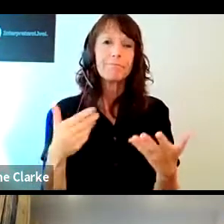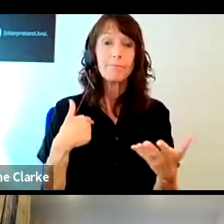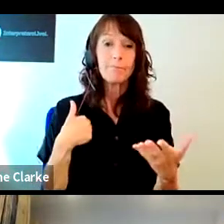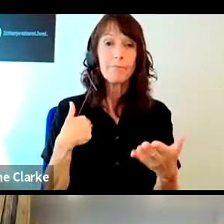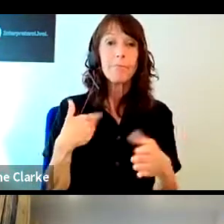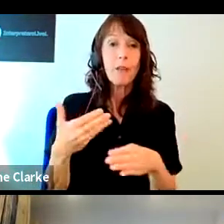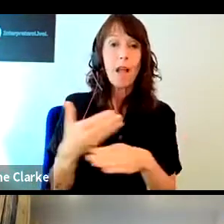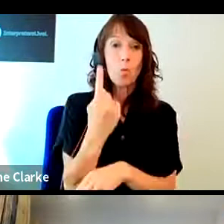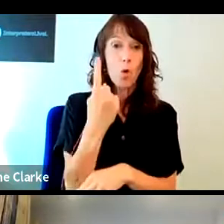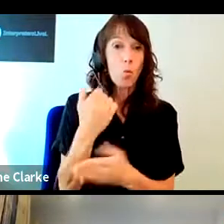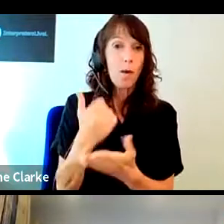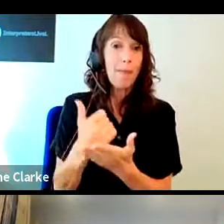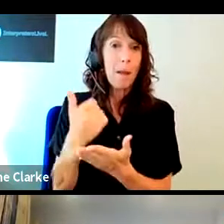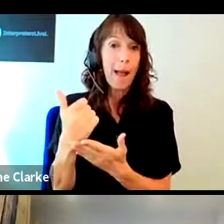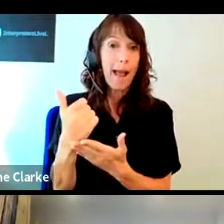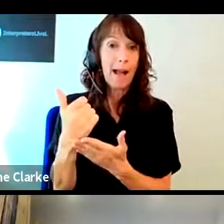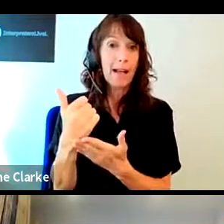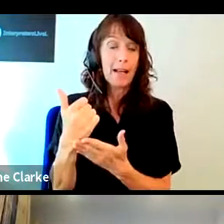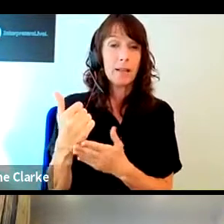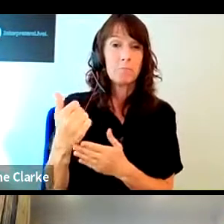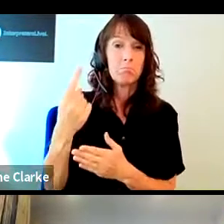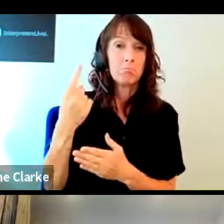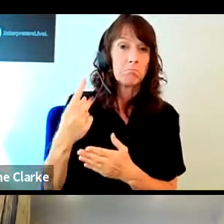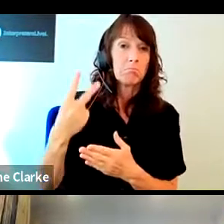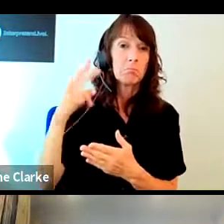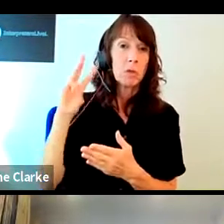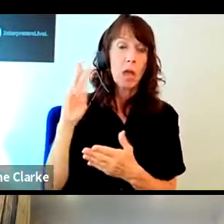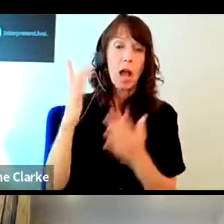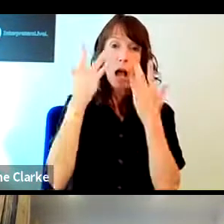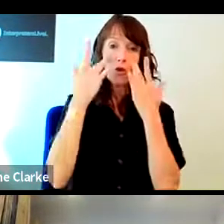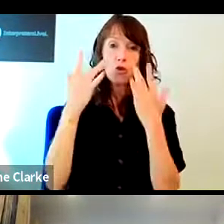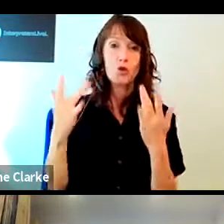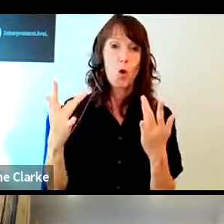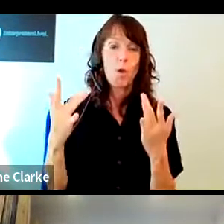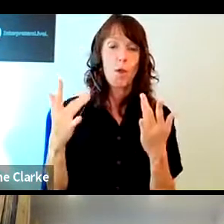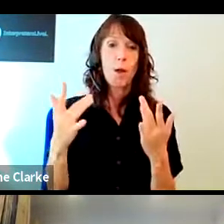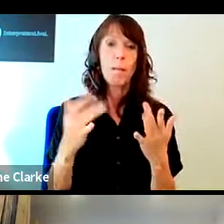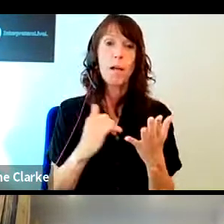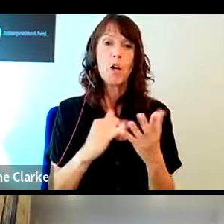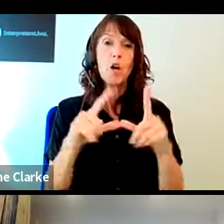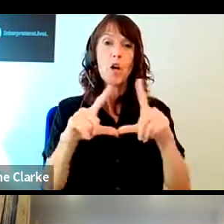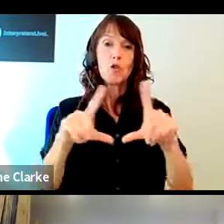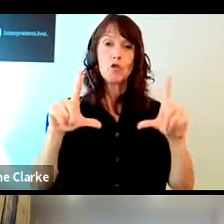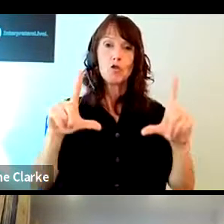bank a few years ago that I showed them this, the screen readers on phones. And I went back